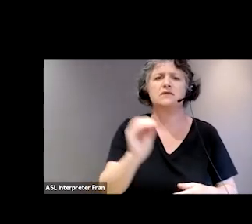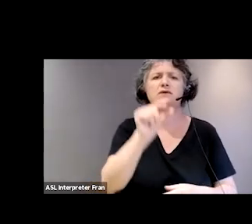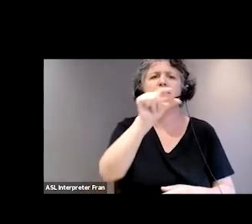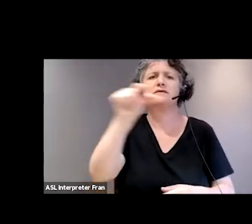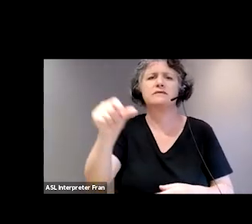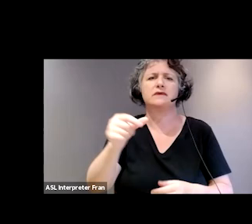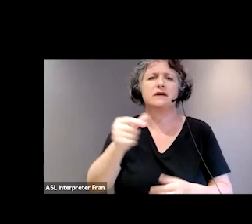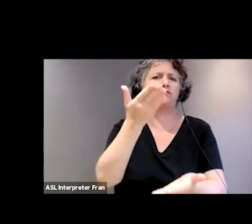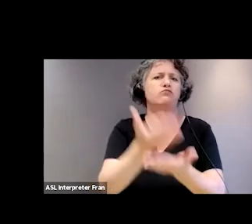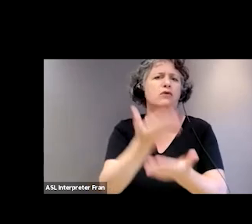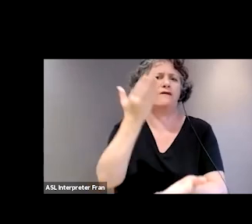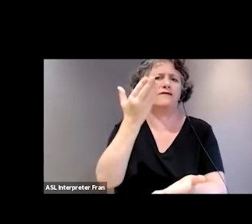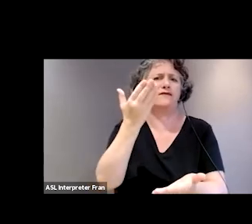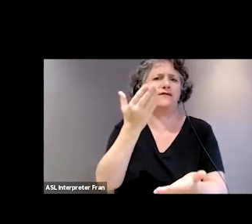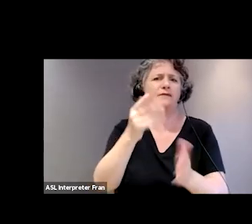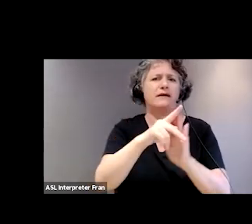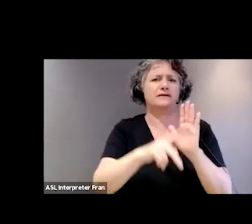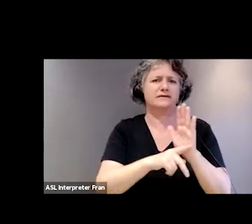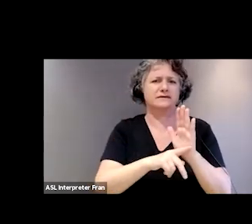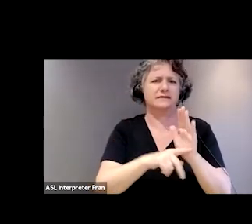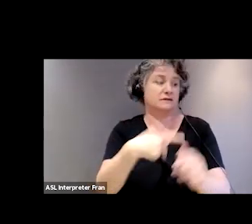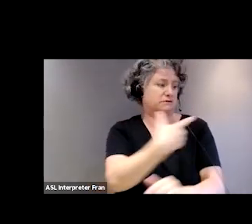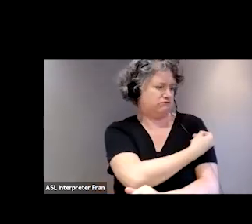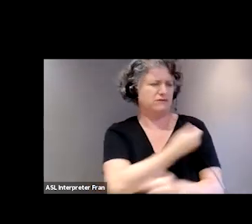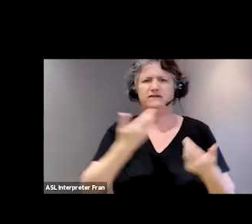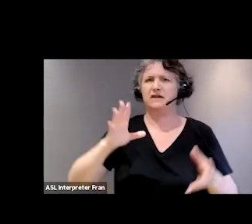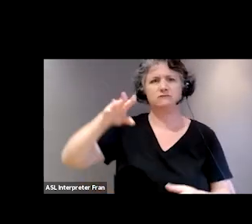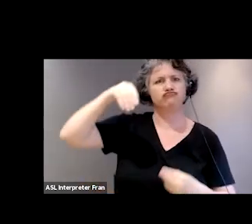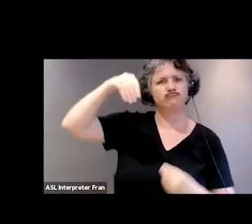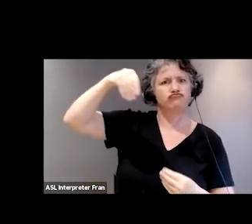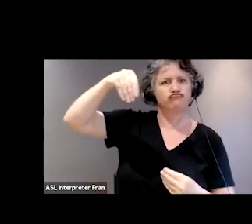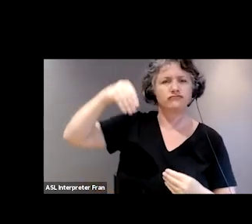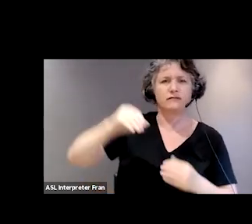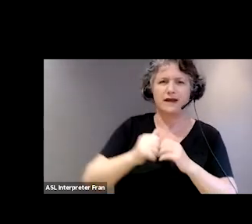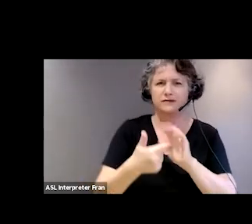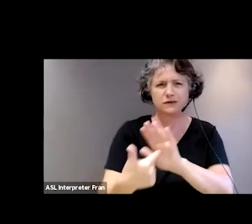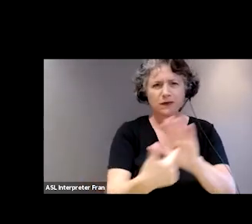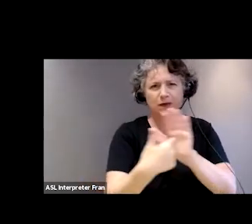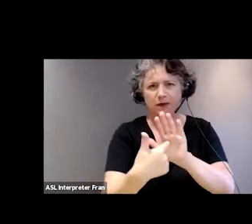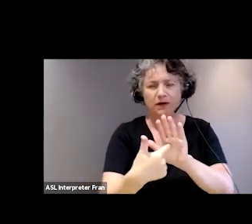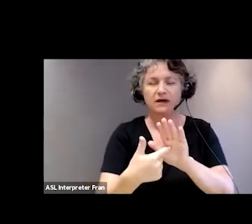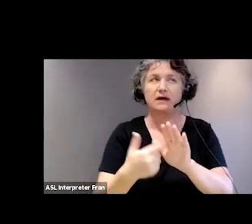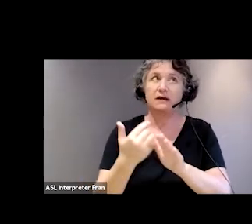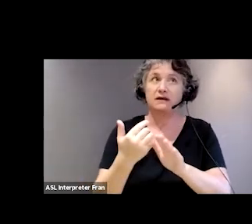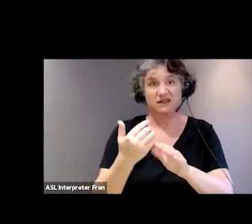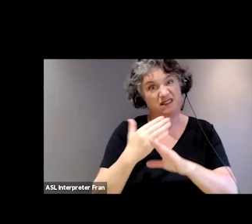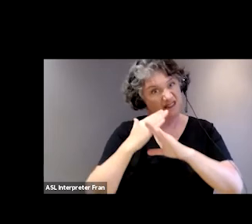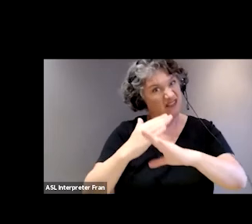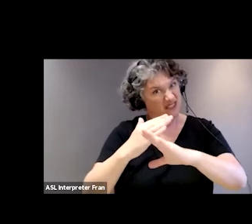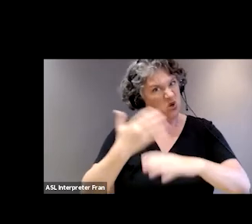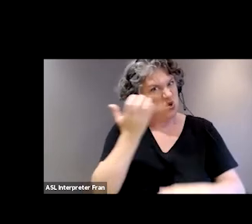that you follow the resources that are going to be attached to this presentation for any updates, especially with regards